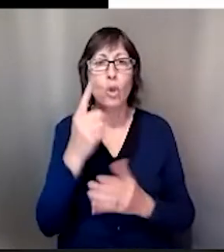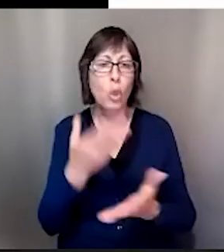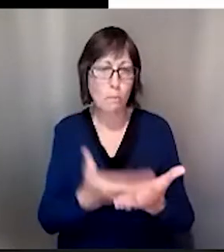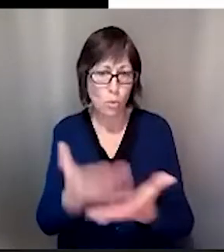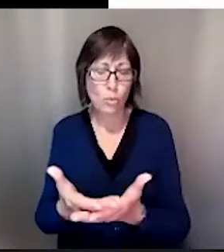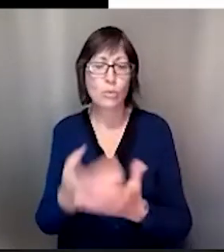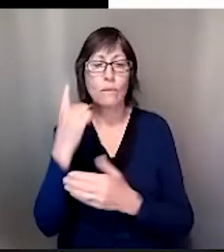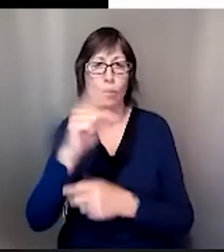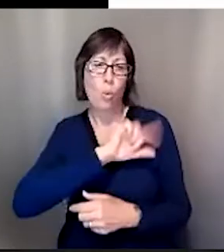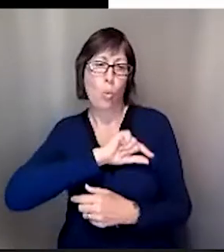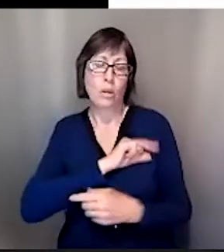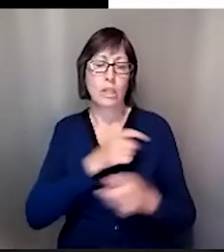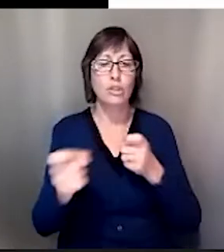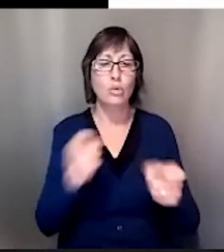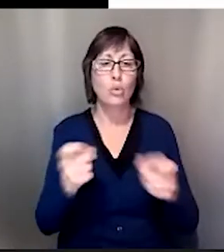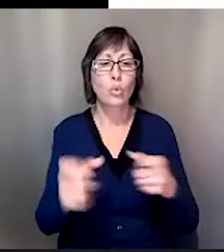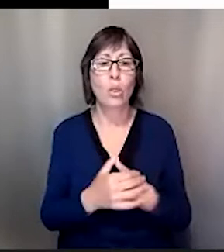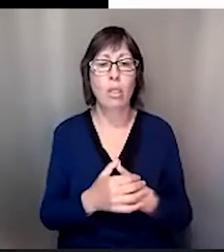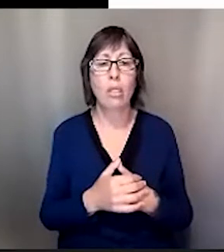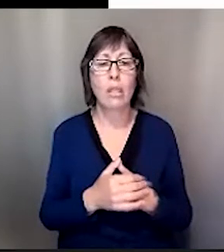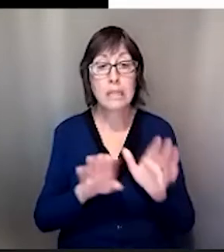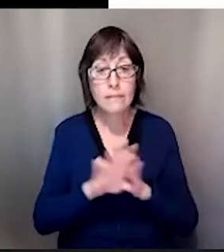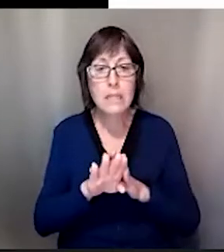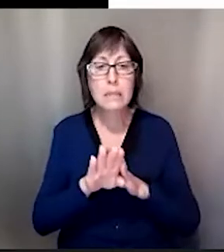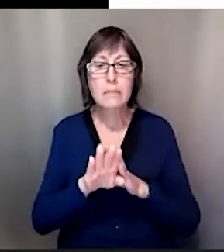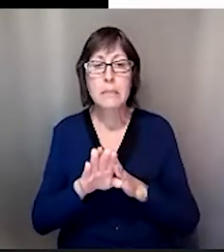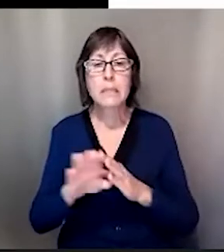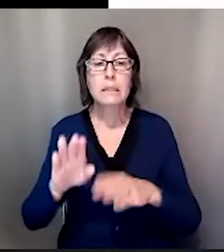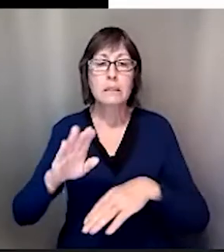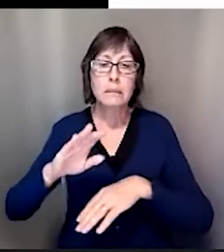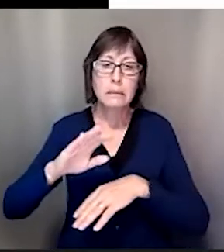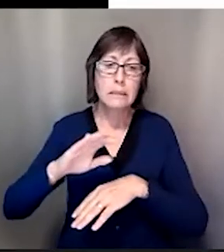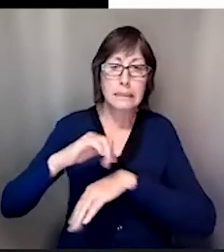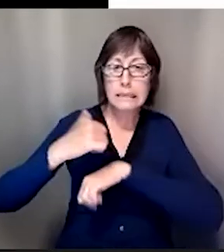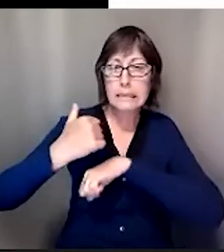supply an installation layout plan for each install site. This layout plan will identify